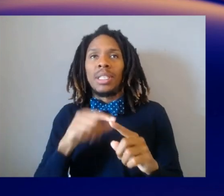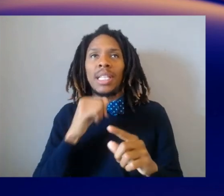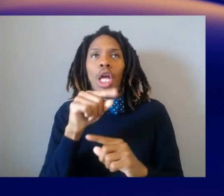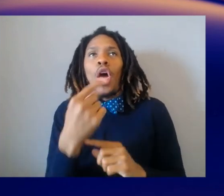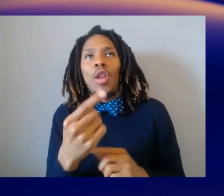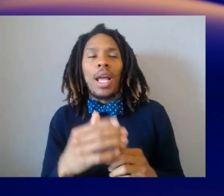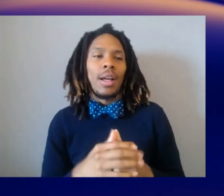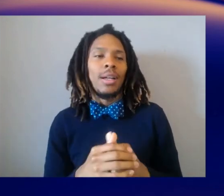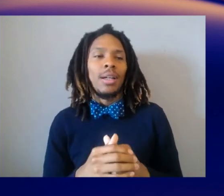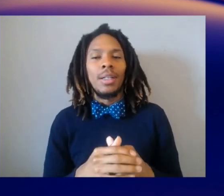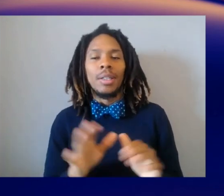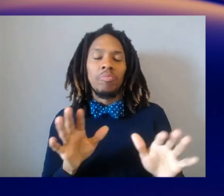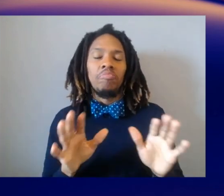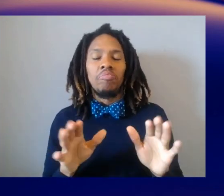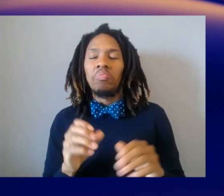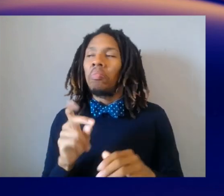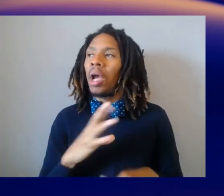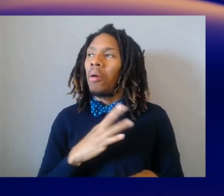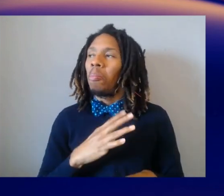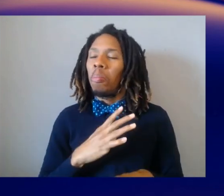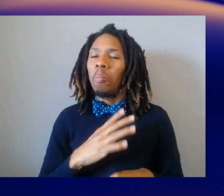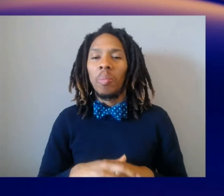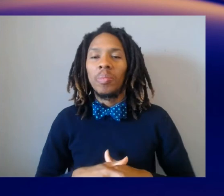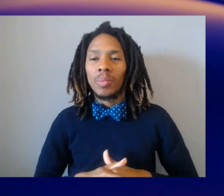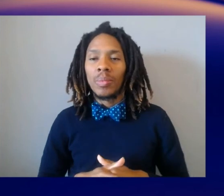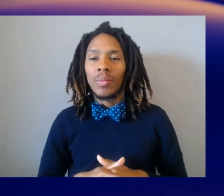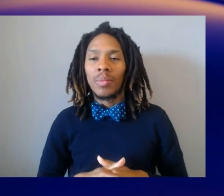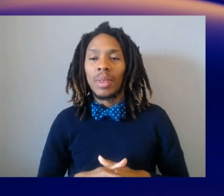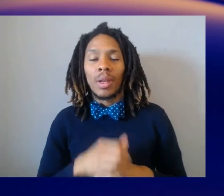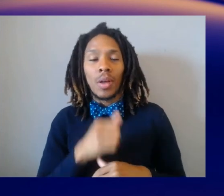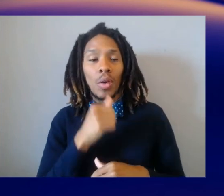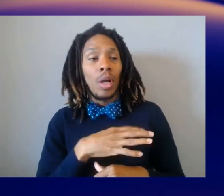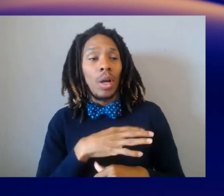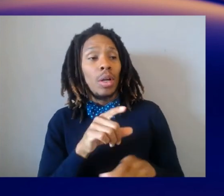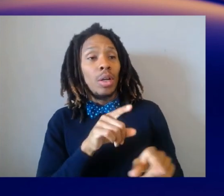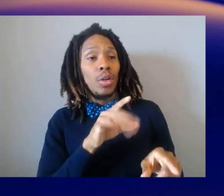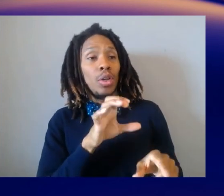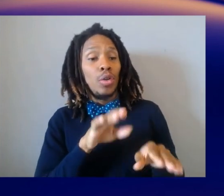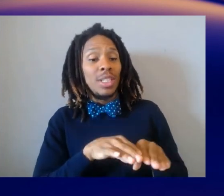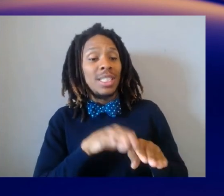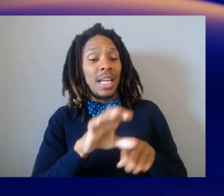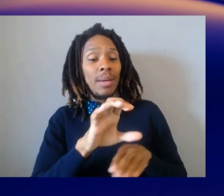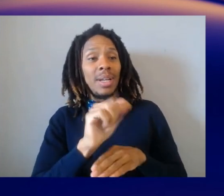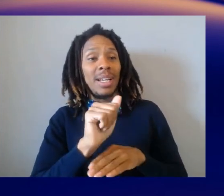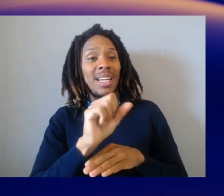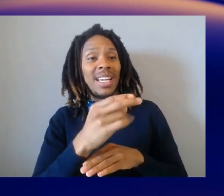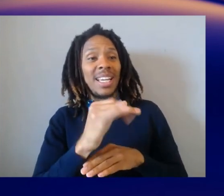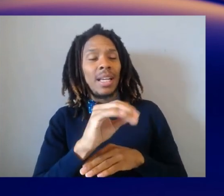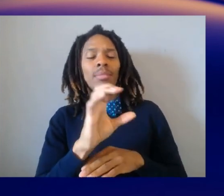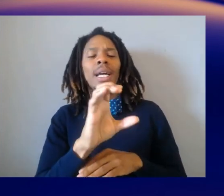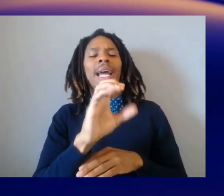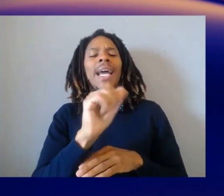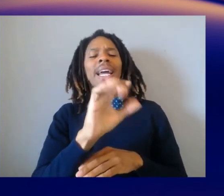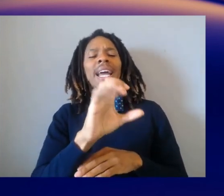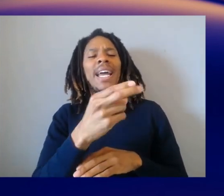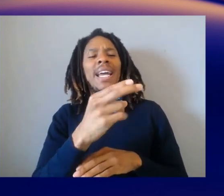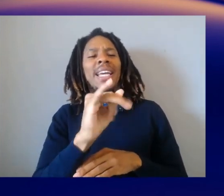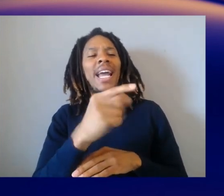But yeah. Okay. Yep. You can actually do step caching in here too which is kind of nice, especially for machine learning especially when, like I mentioned